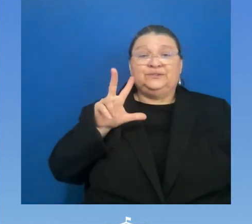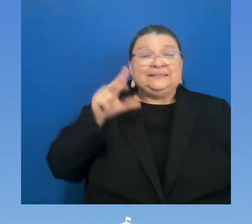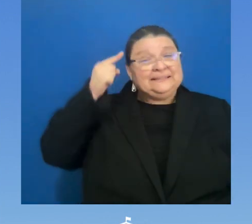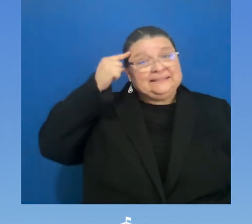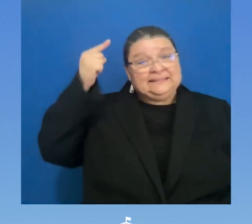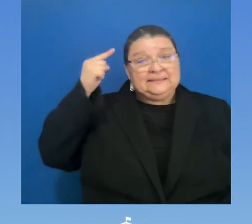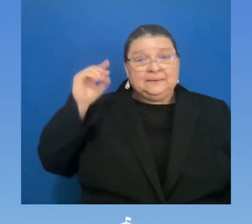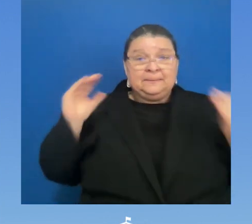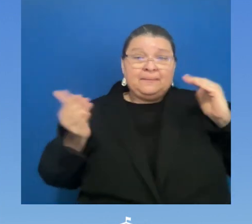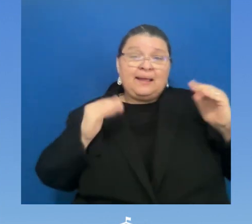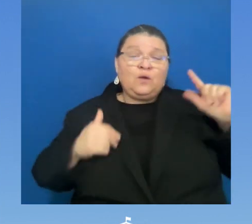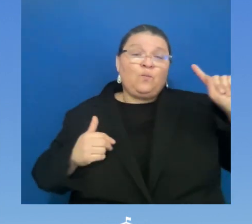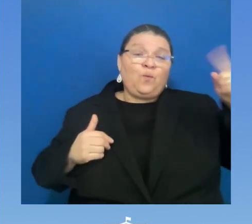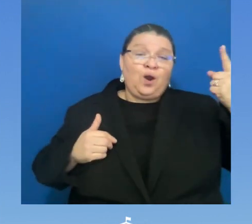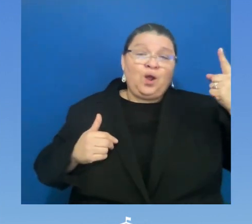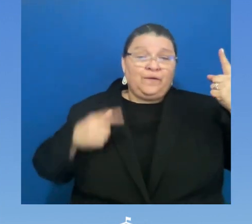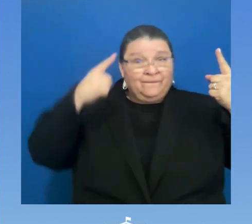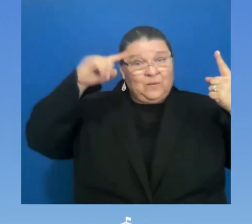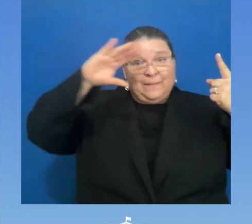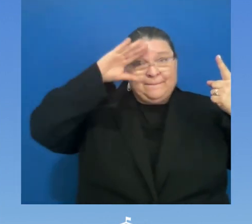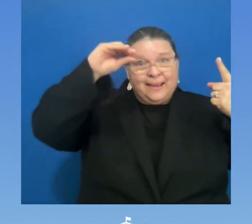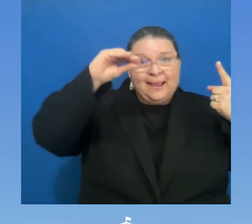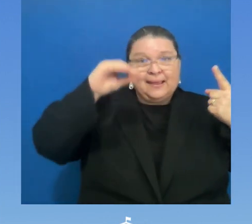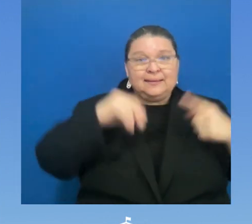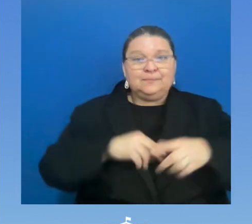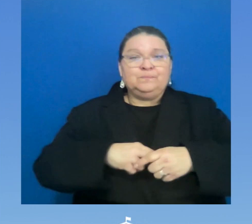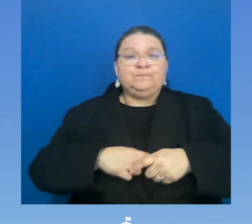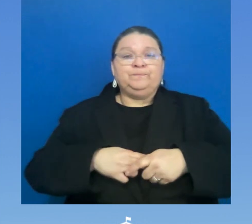Even when we compare the gender gap across workers